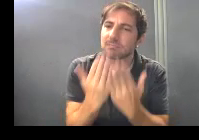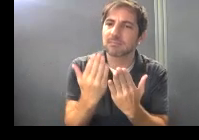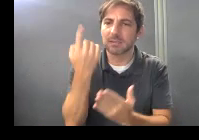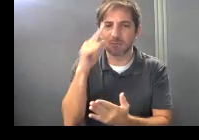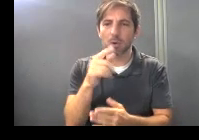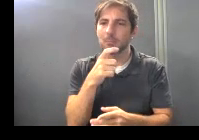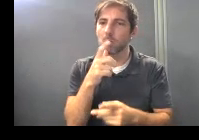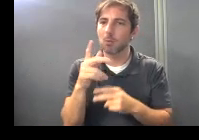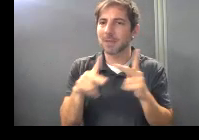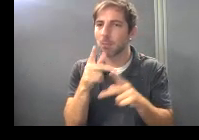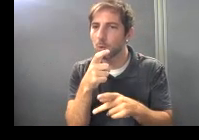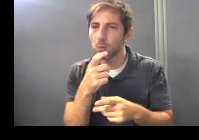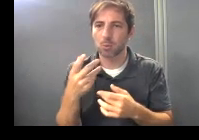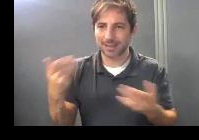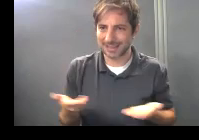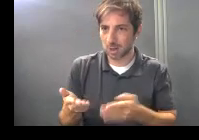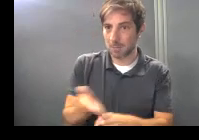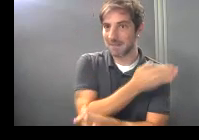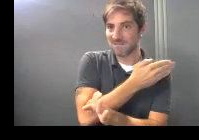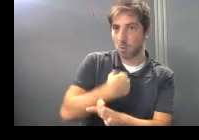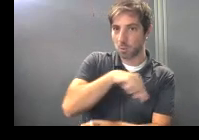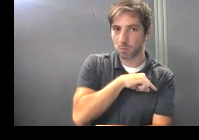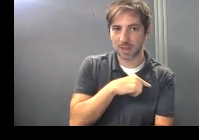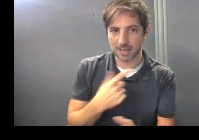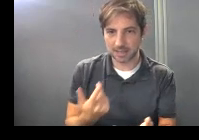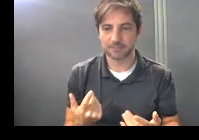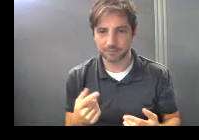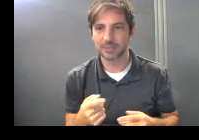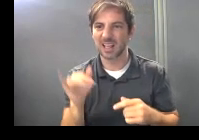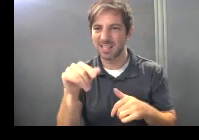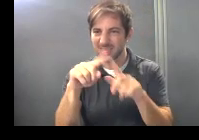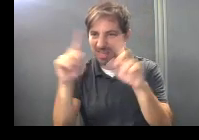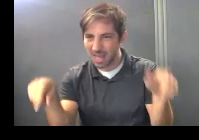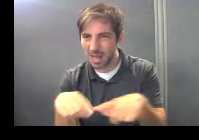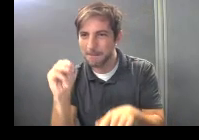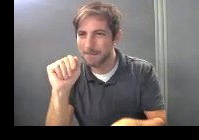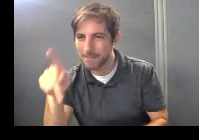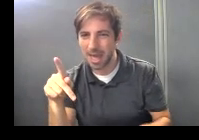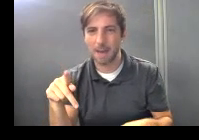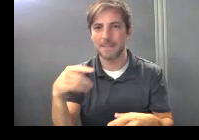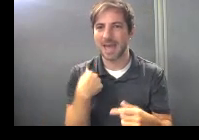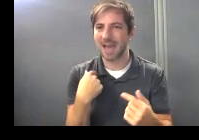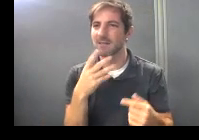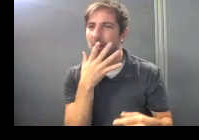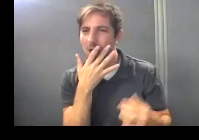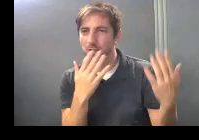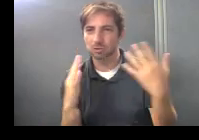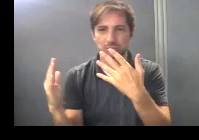THIS IS A MAP OF THE ST. LOUIS AREA WITH SEVERAL OVERLAPPING COLORS, EACH REPRESENTING A DIFFERENT